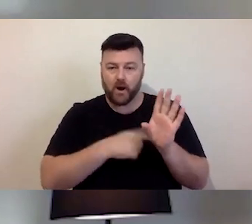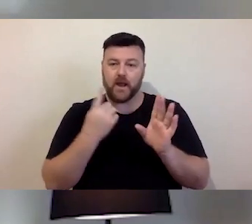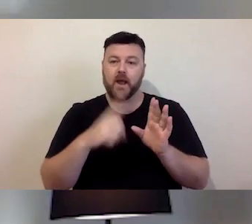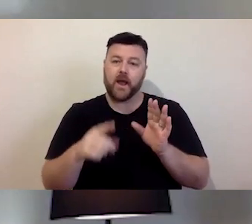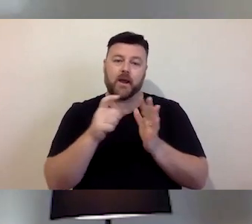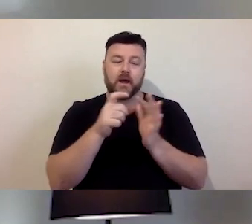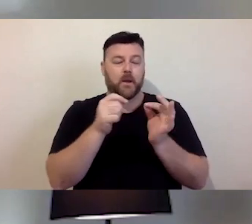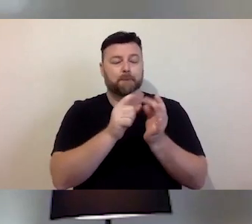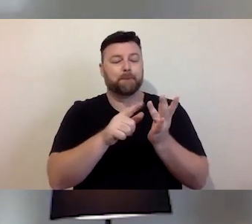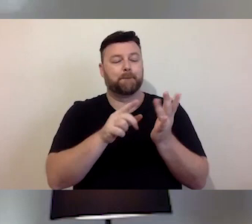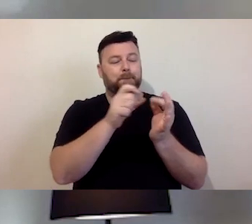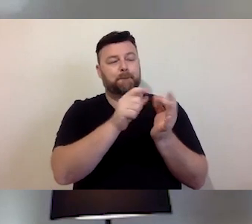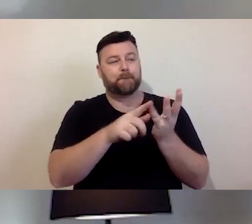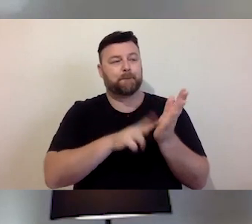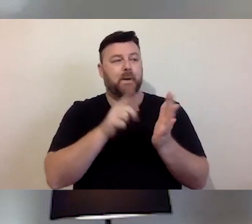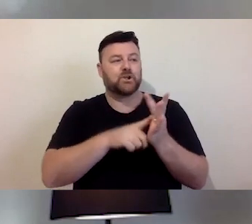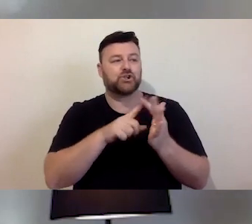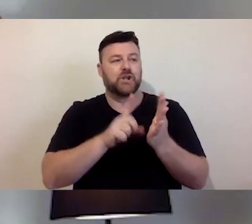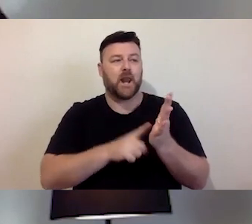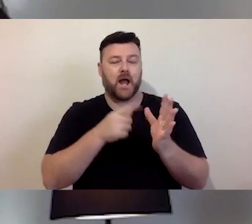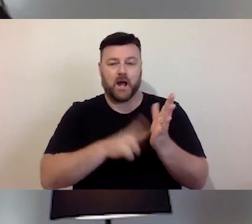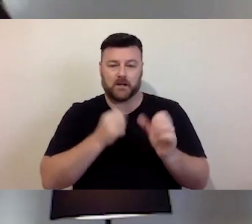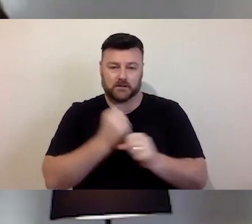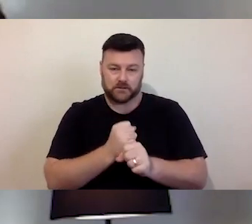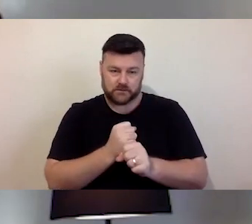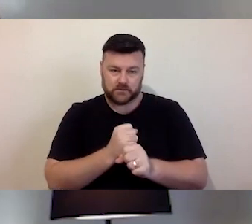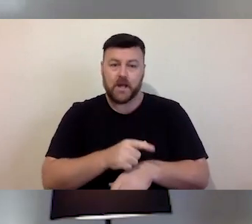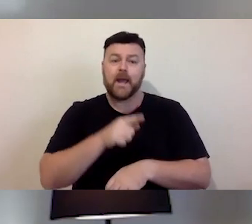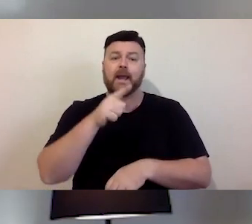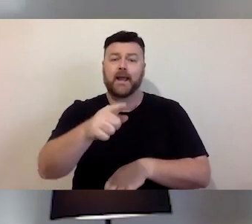He's the core facilitator of the Custodianship Program.